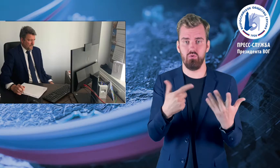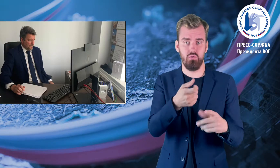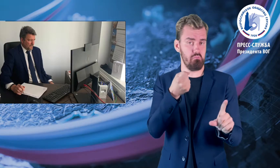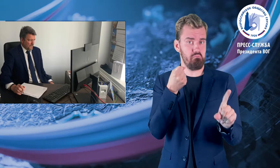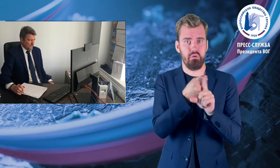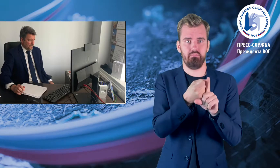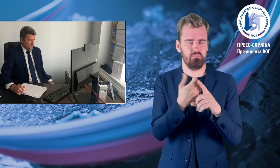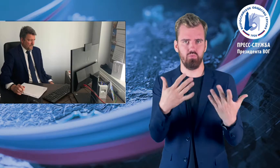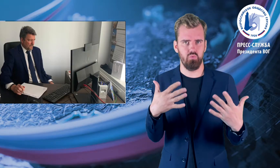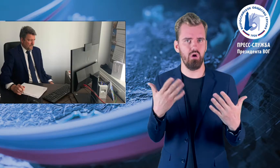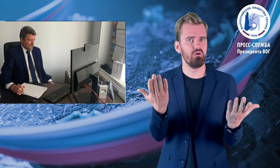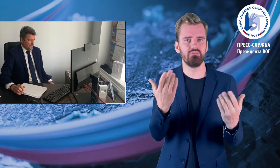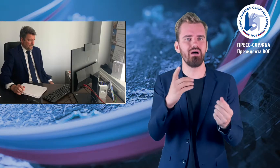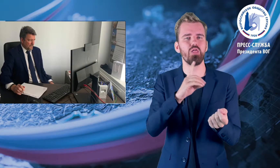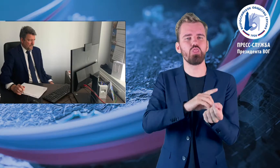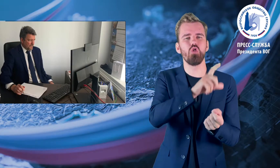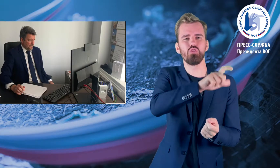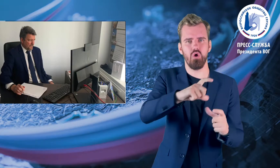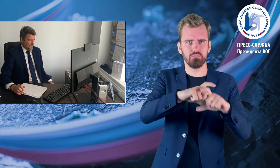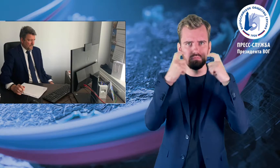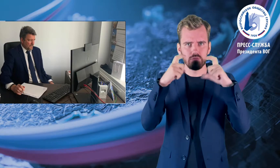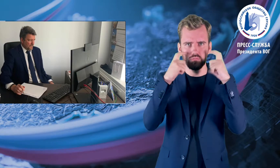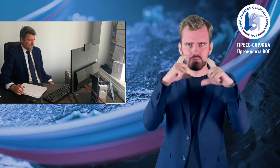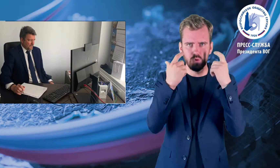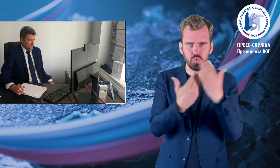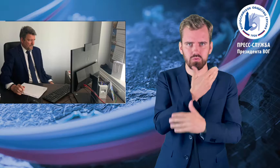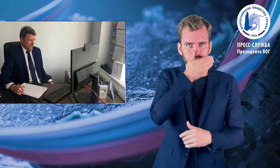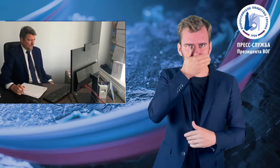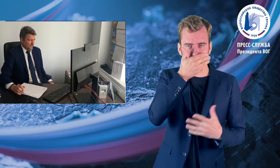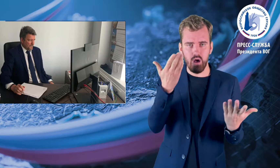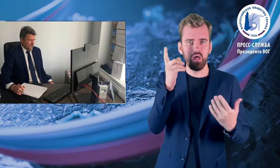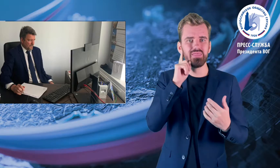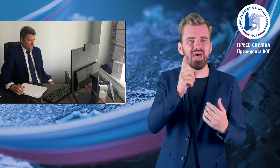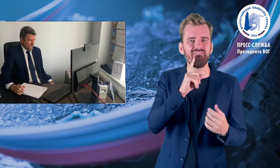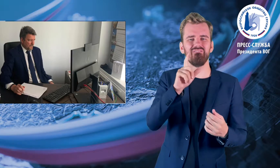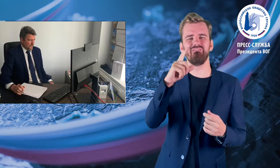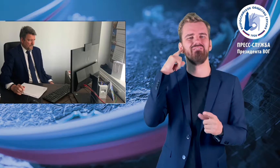wearing medical masks have exacerbated communication problems